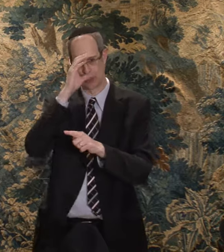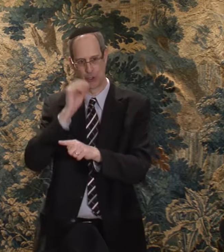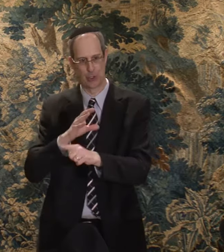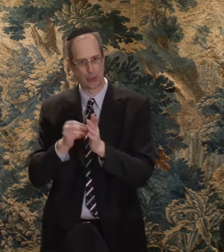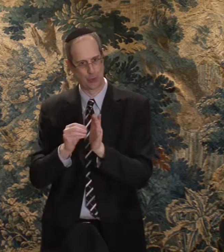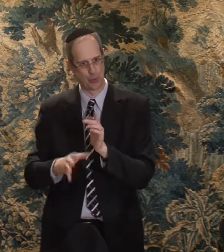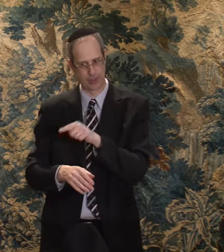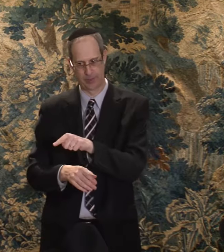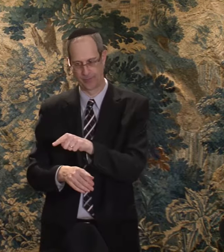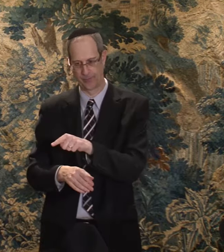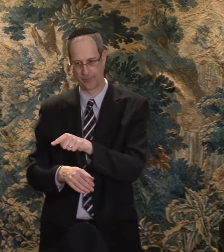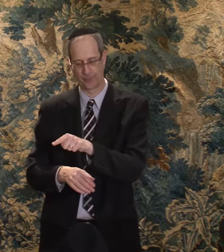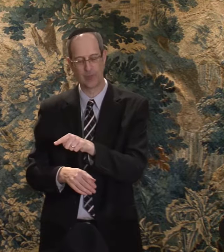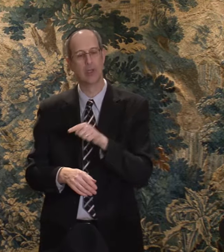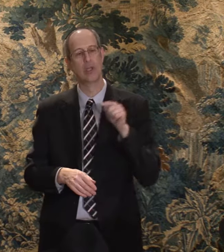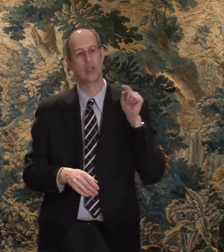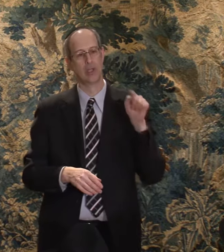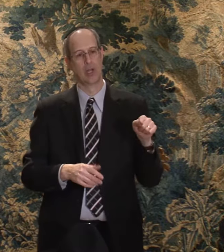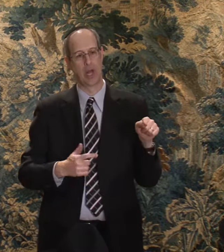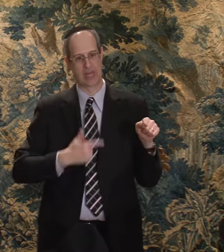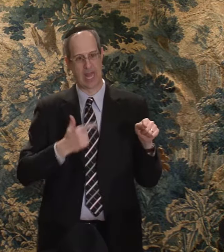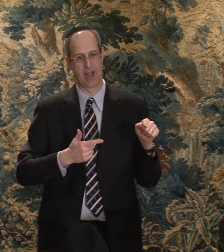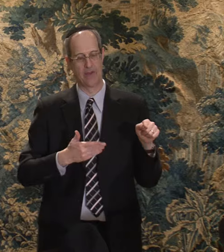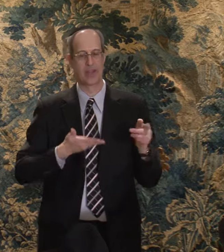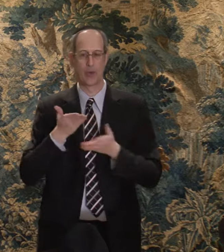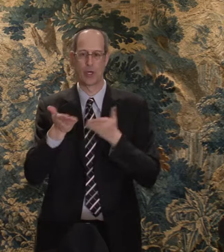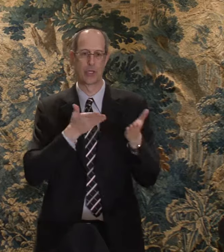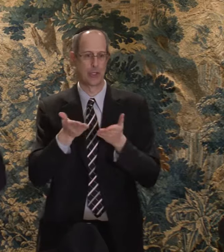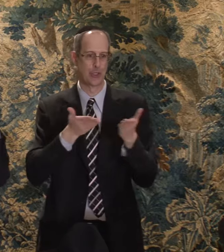was still alive they were still serving kosher meals on planes if you remember